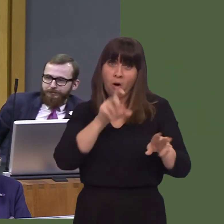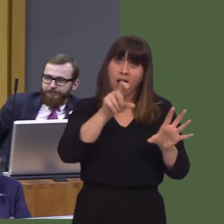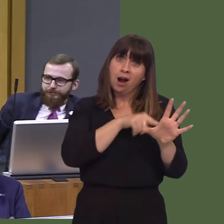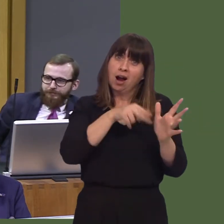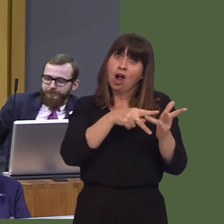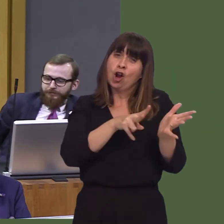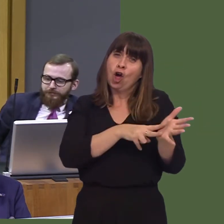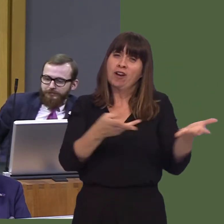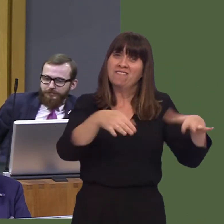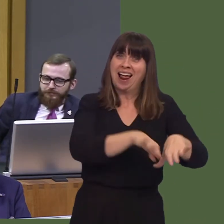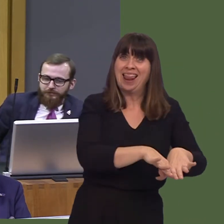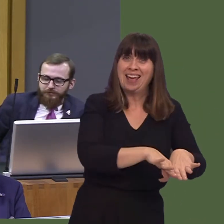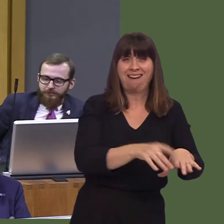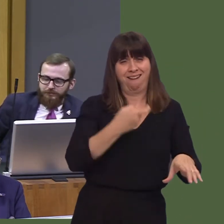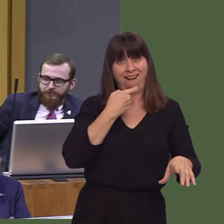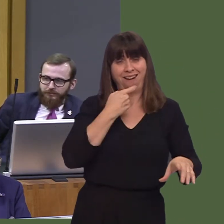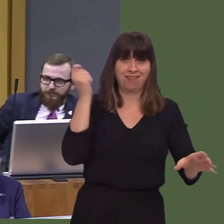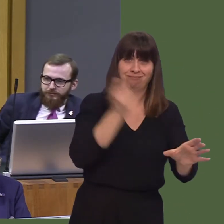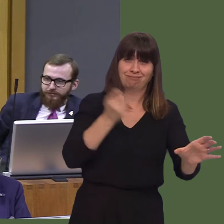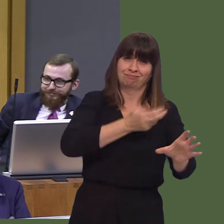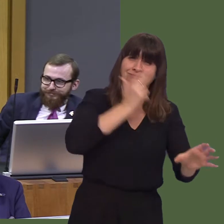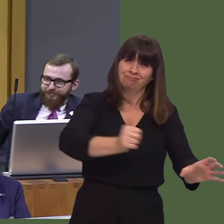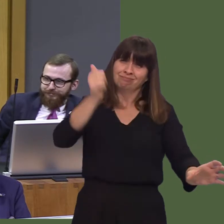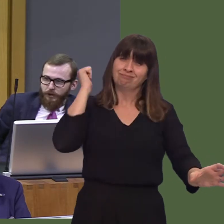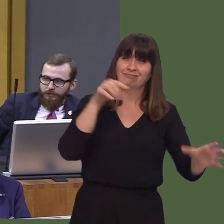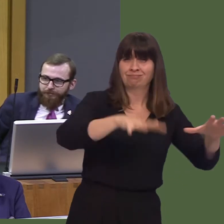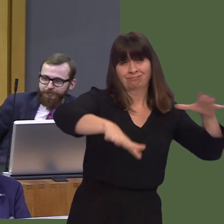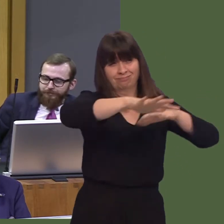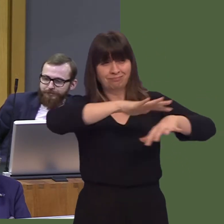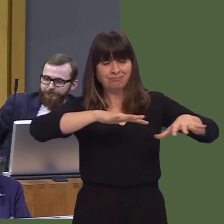How can the Welsh Government ensure that local groups access the support they need to make